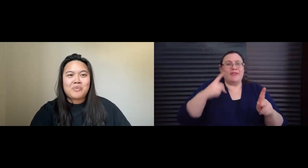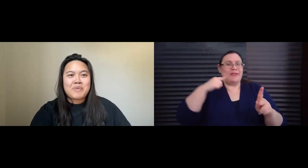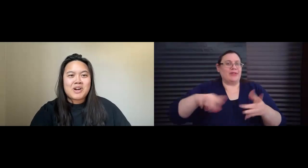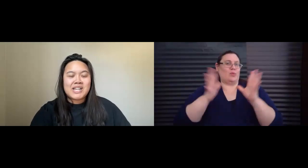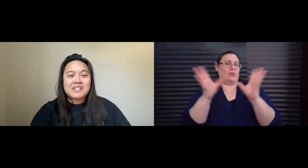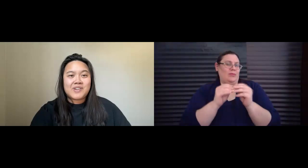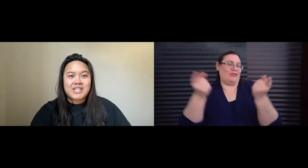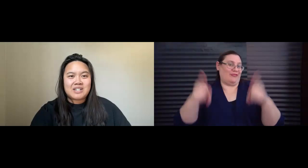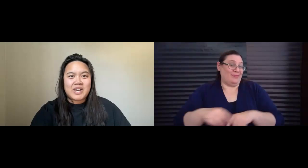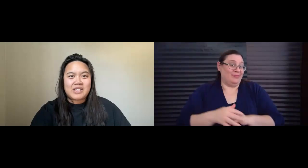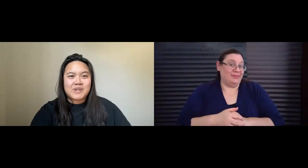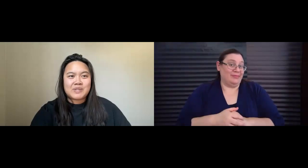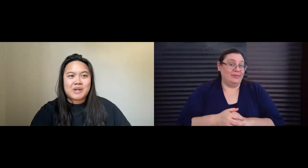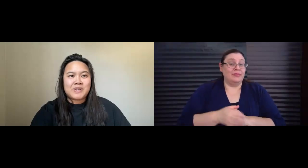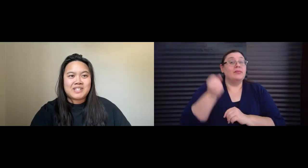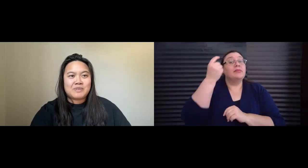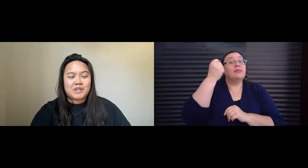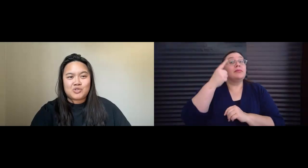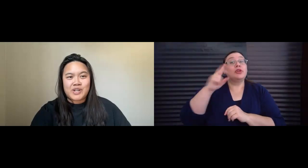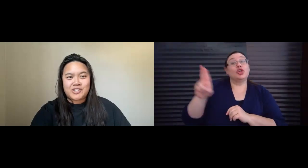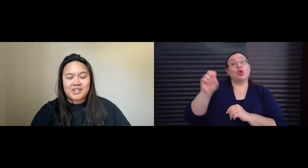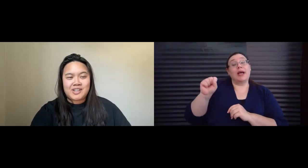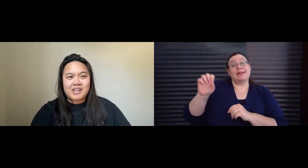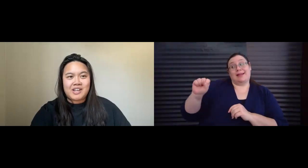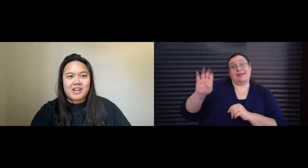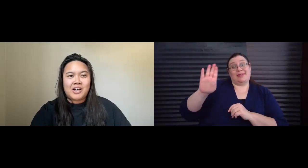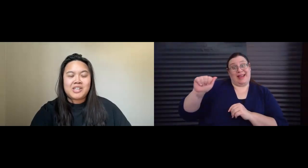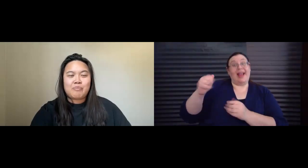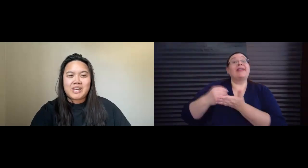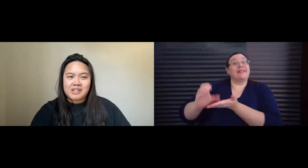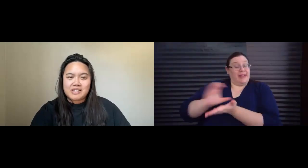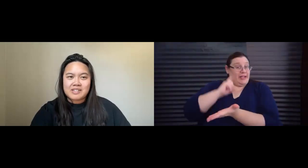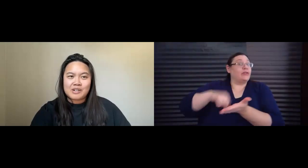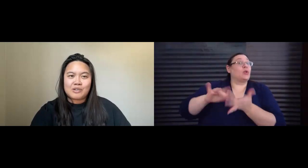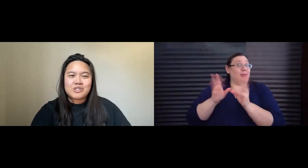While the webinar is funded by the U.S. Small Business Administration, all the opinions,